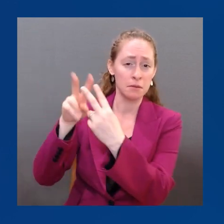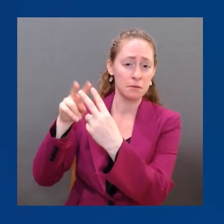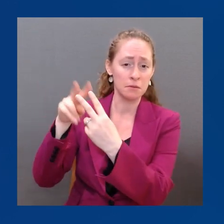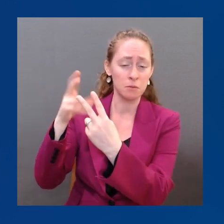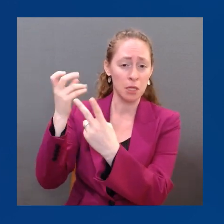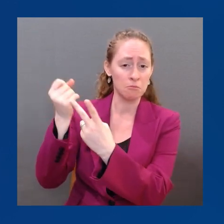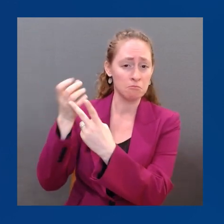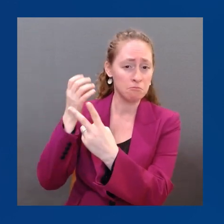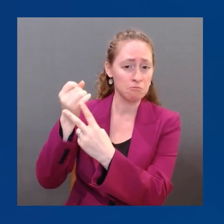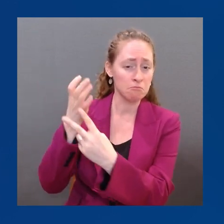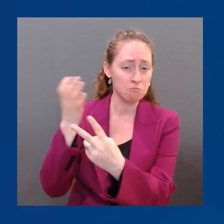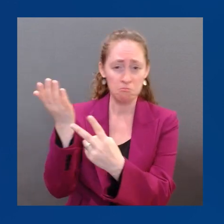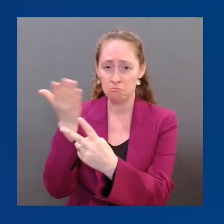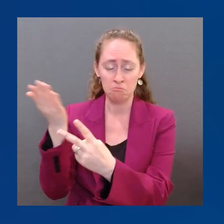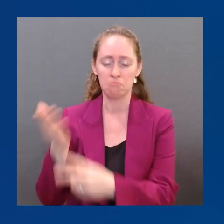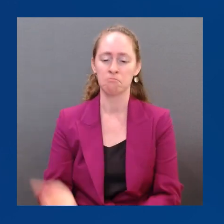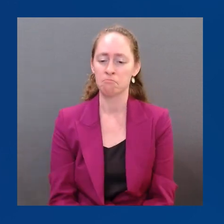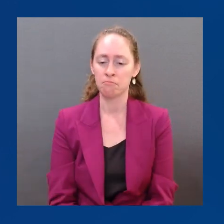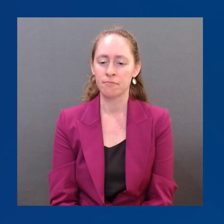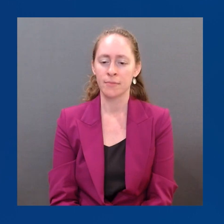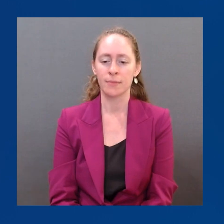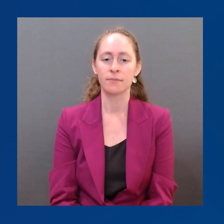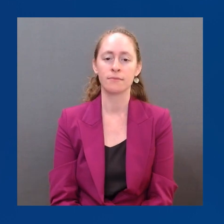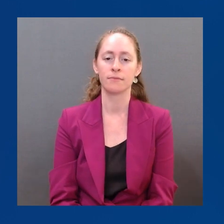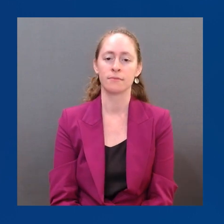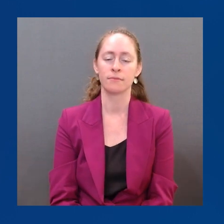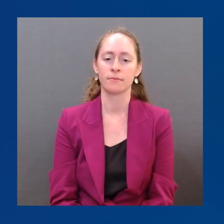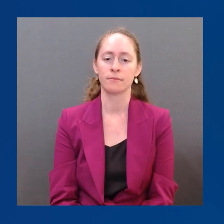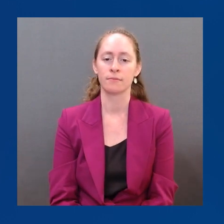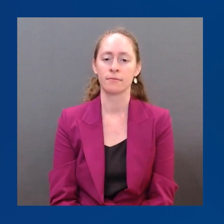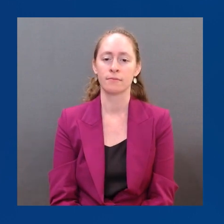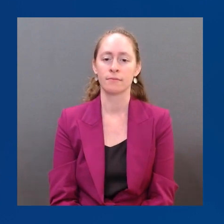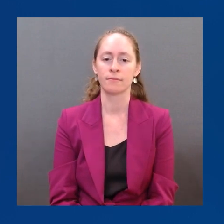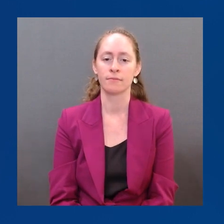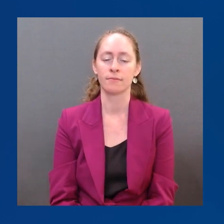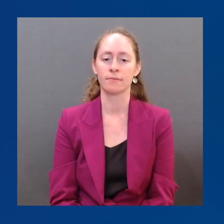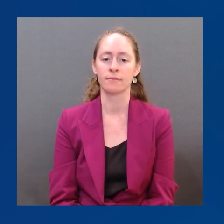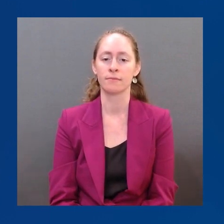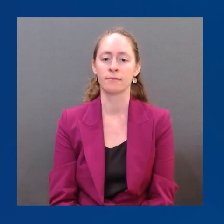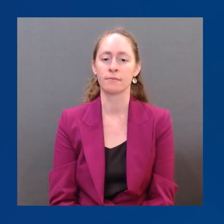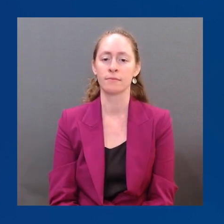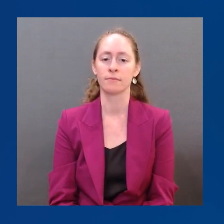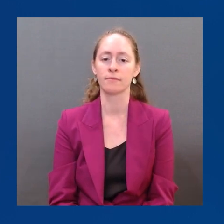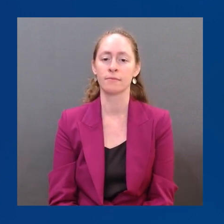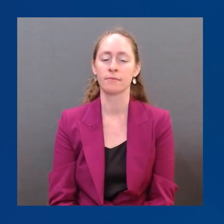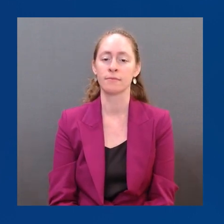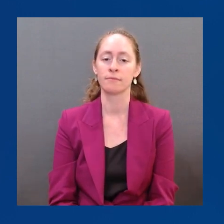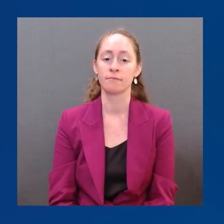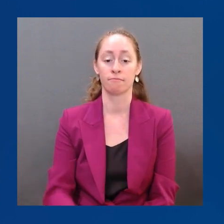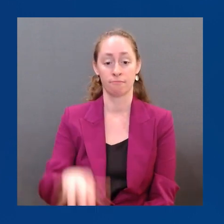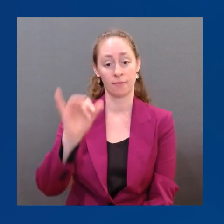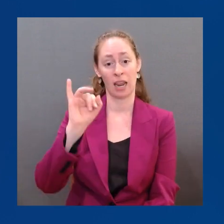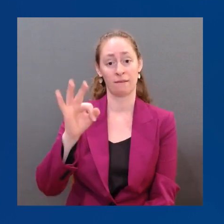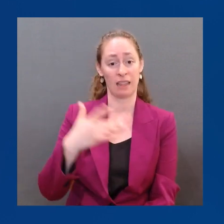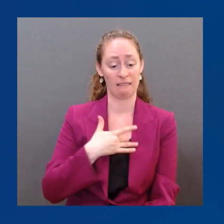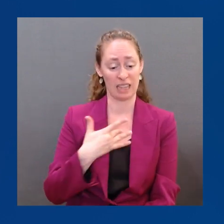that we've always said in our CDC recommendations that if you have symptoms, that you should put your mask on. So we would say if your symptoms recrudesce,